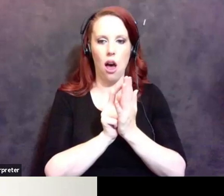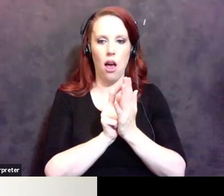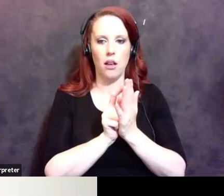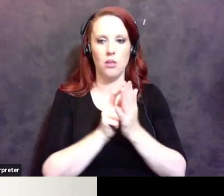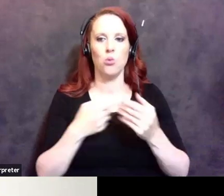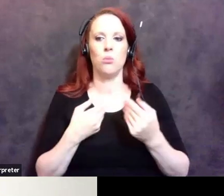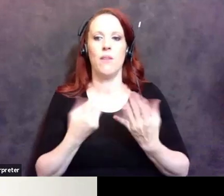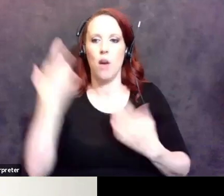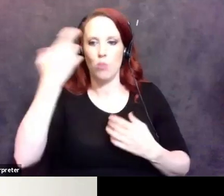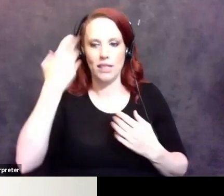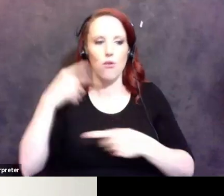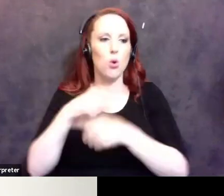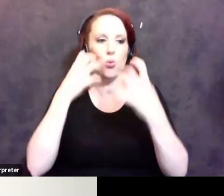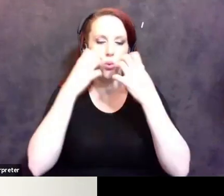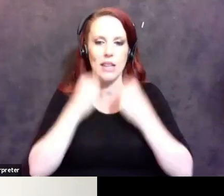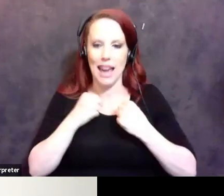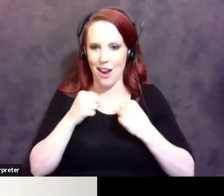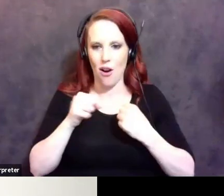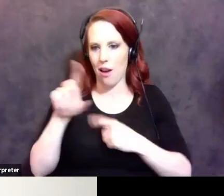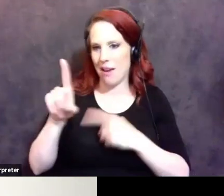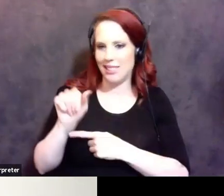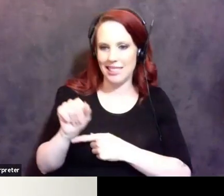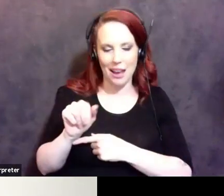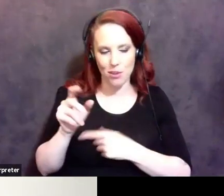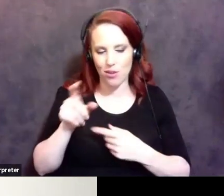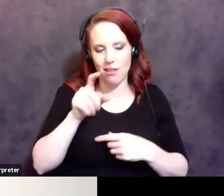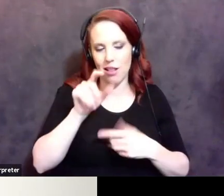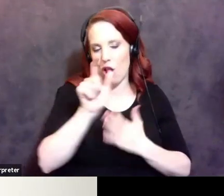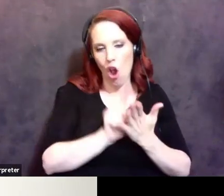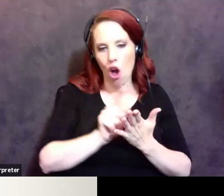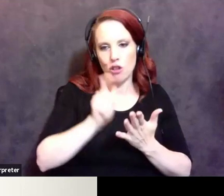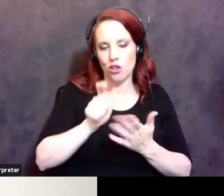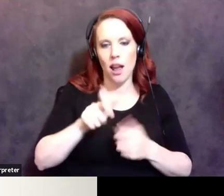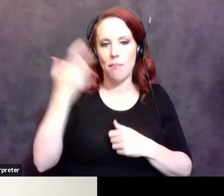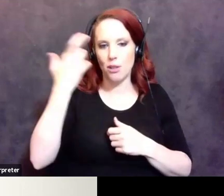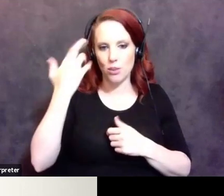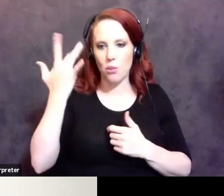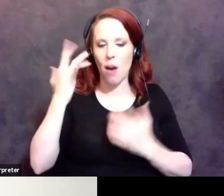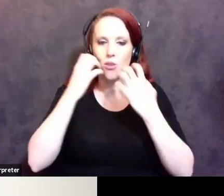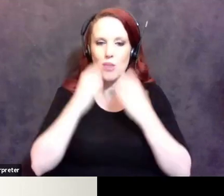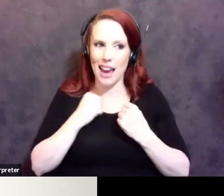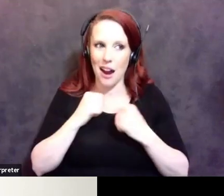which is, unfortunately, historically how we have gotten more people to care; by taking